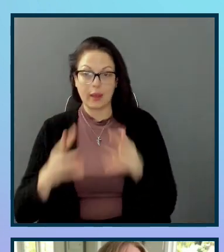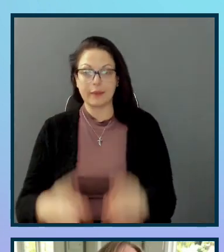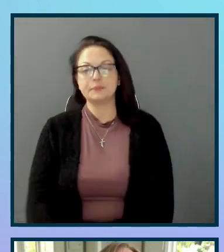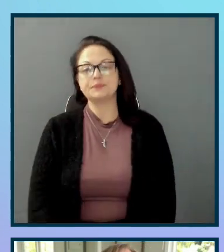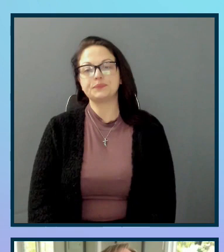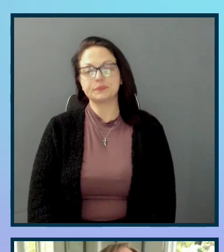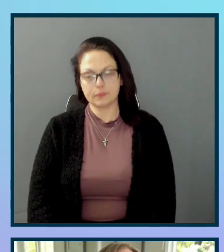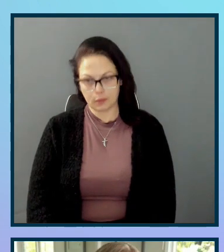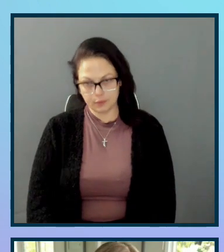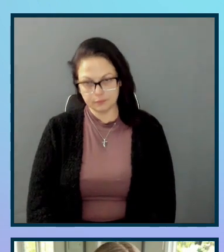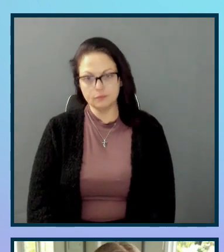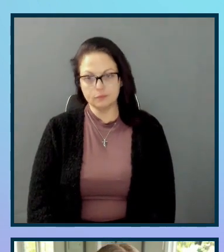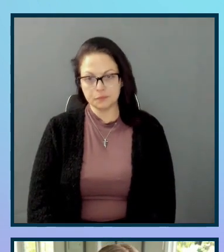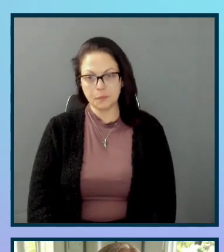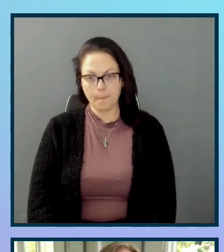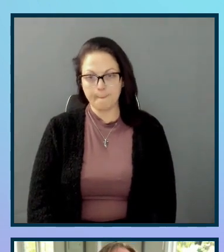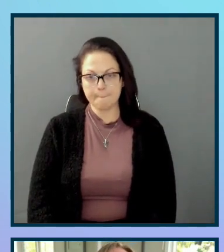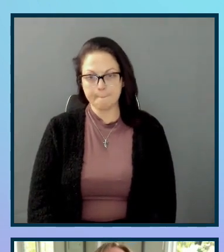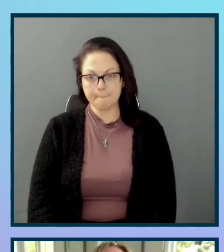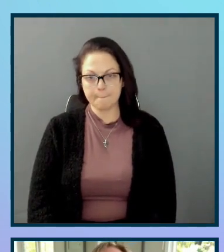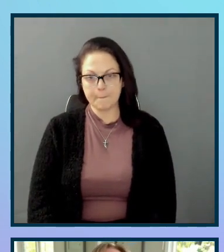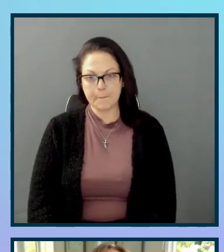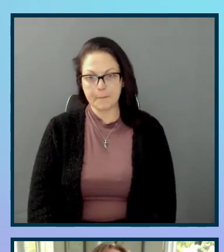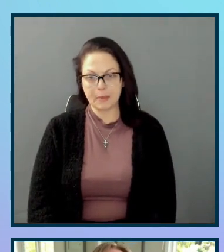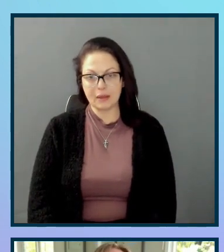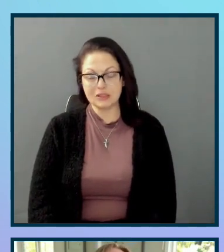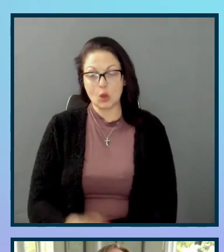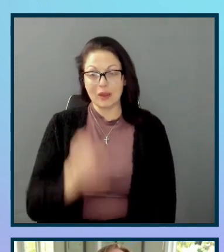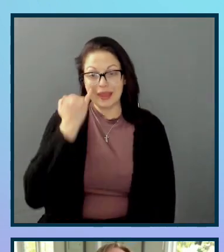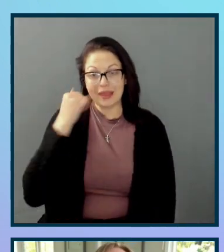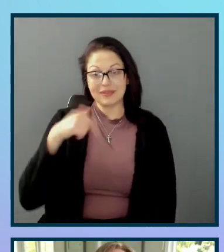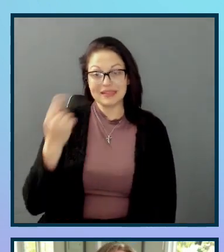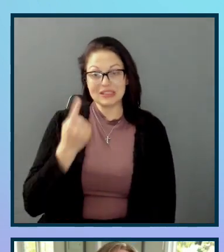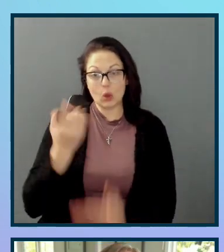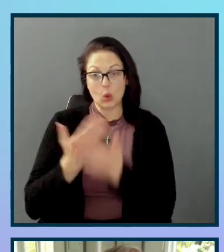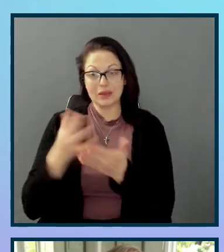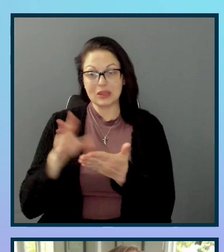This is the thing that, if the only thing you take away from today, it's the same thing.